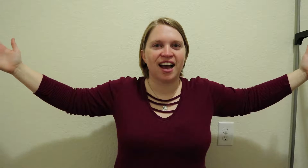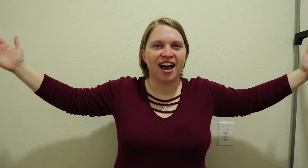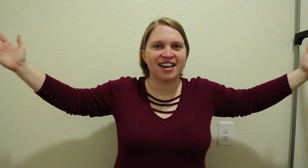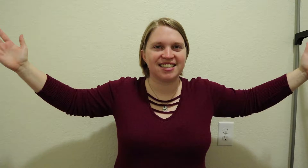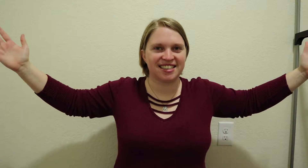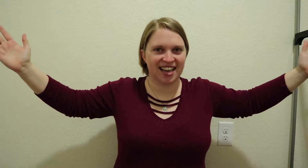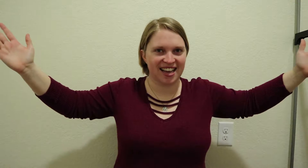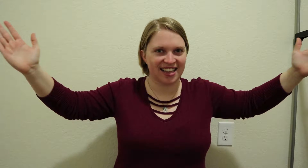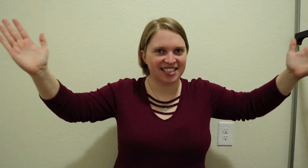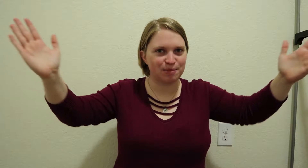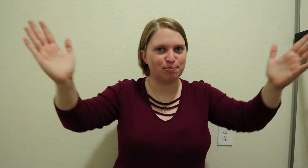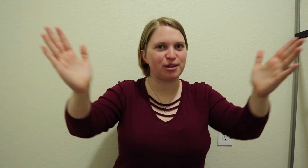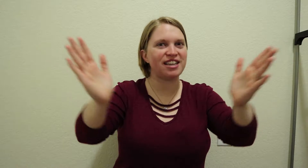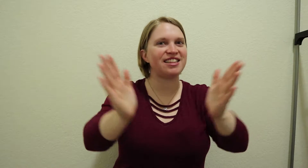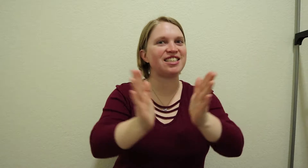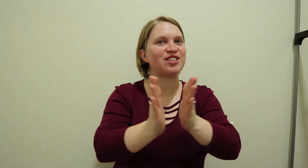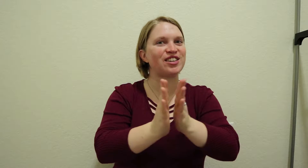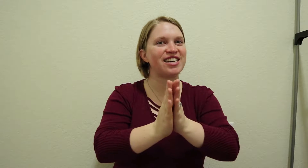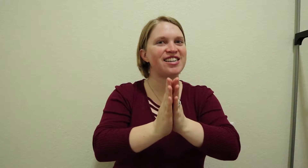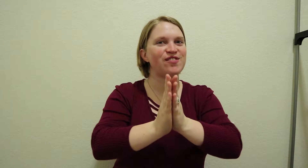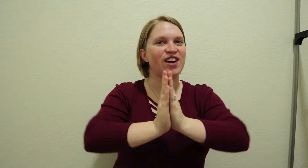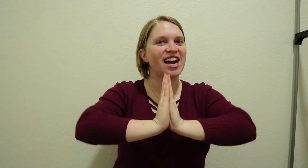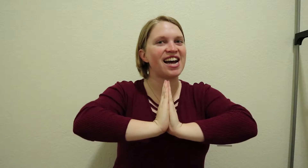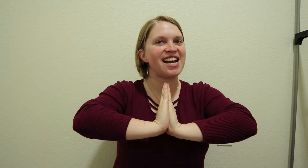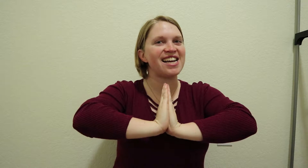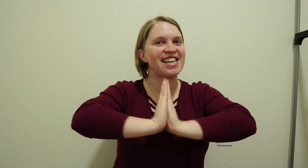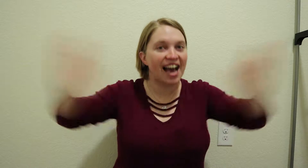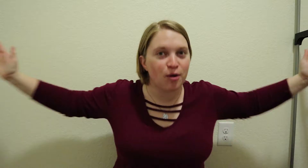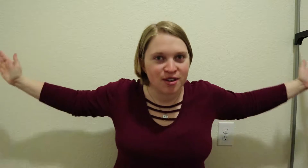I said let's split the screen right now